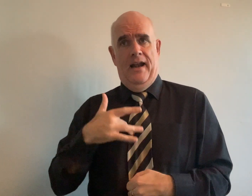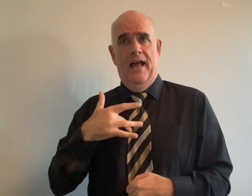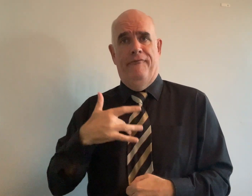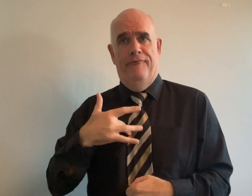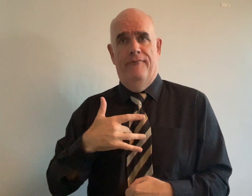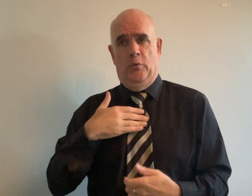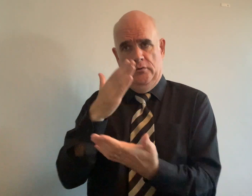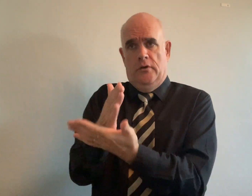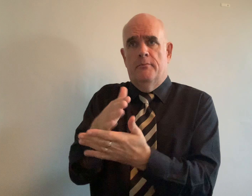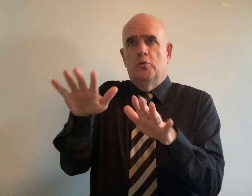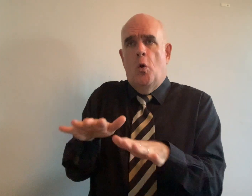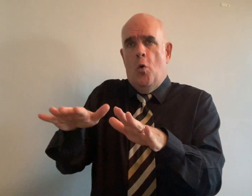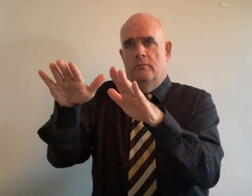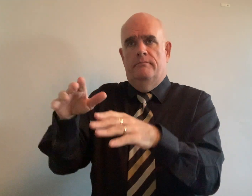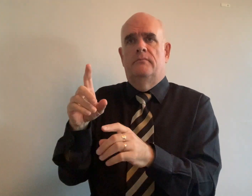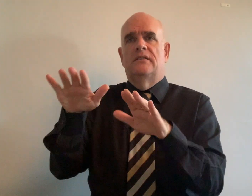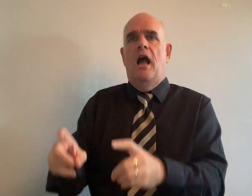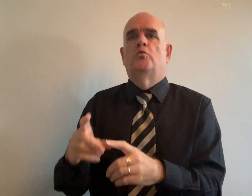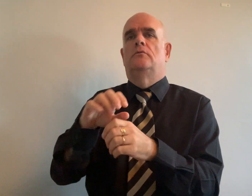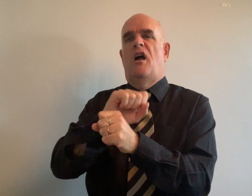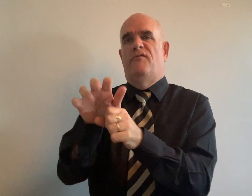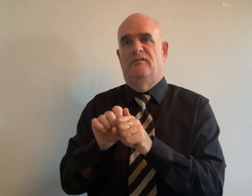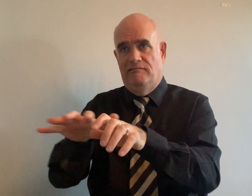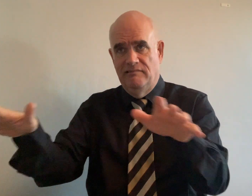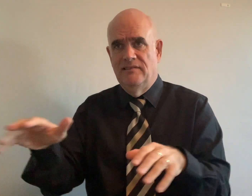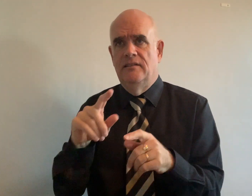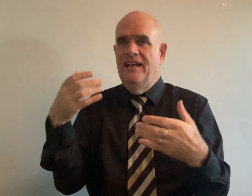in the ways that have been suggested to us by medical advice, until a vaccine emerges.